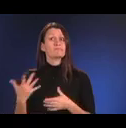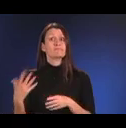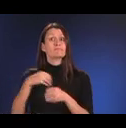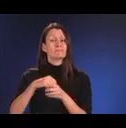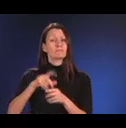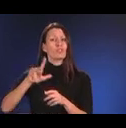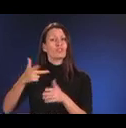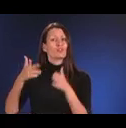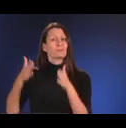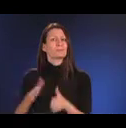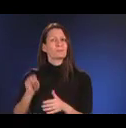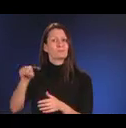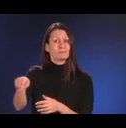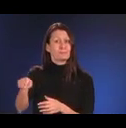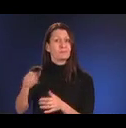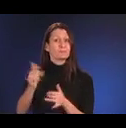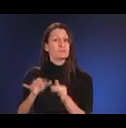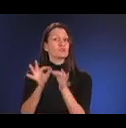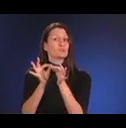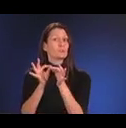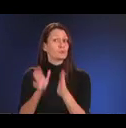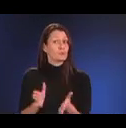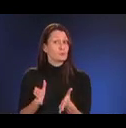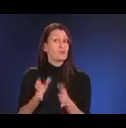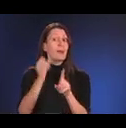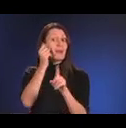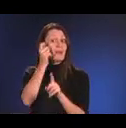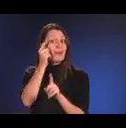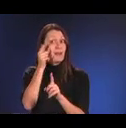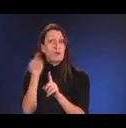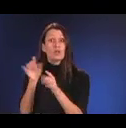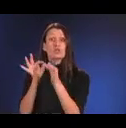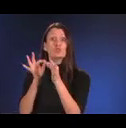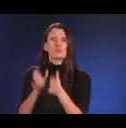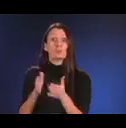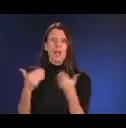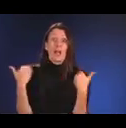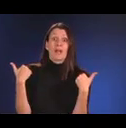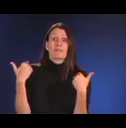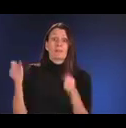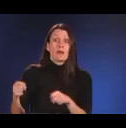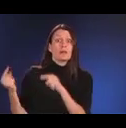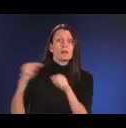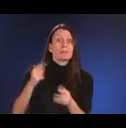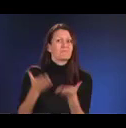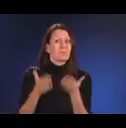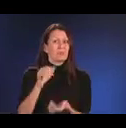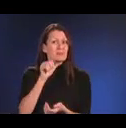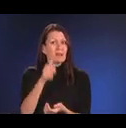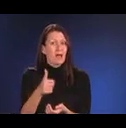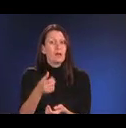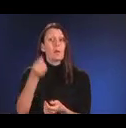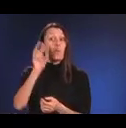A third person may be involved, an interpreter or another person.